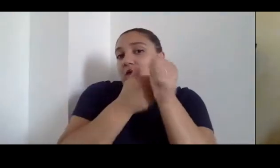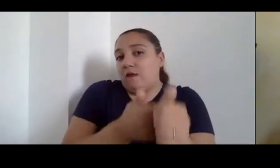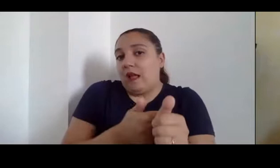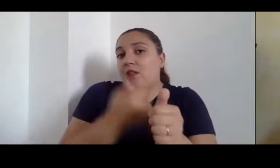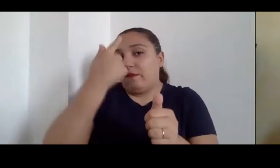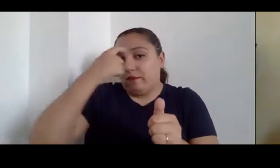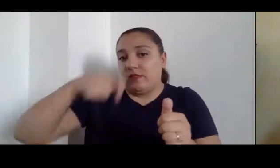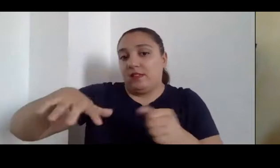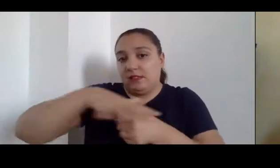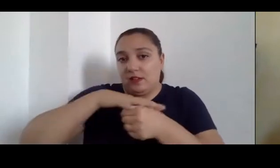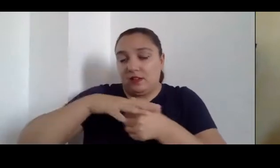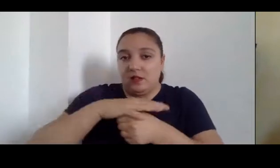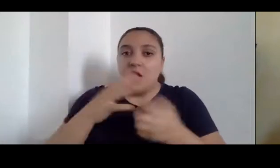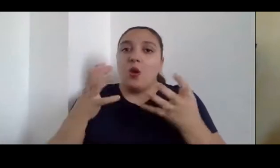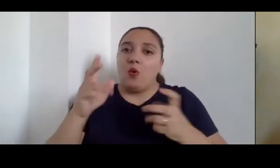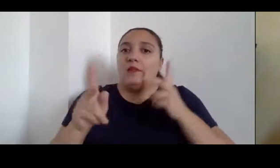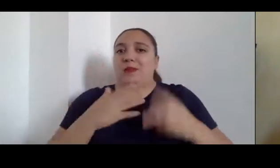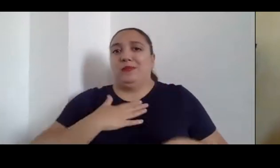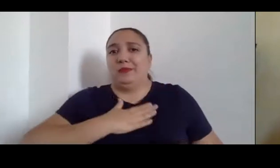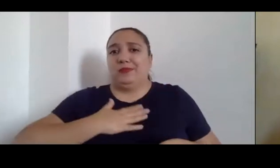our participants to honor them as we share space together.